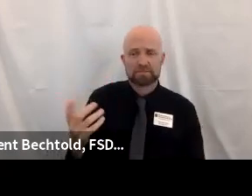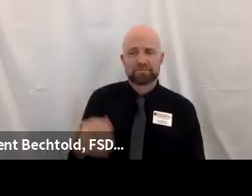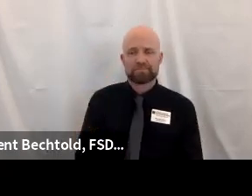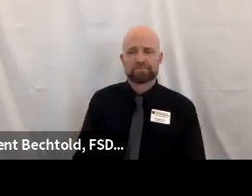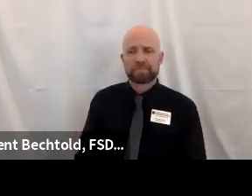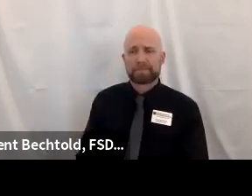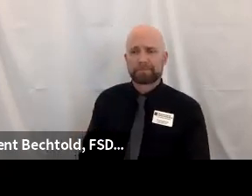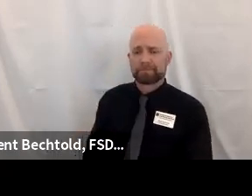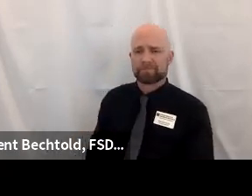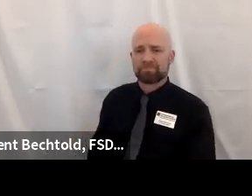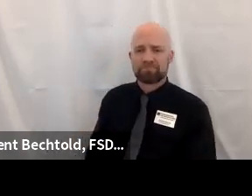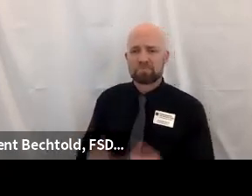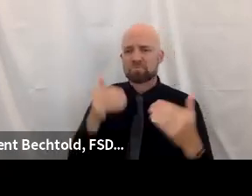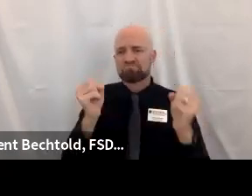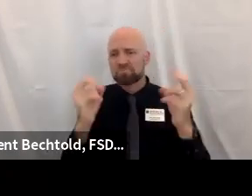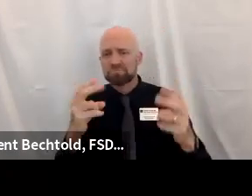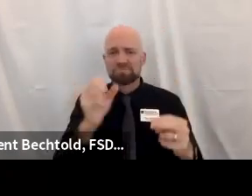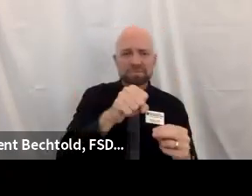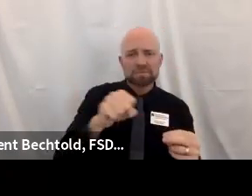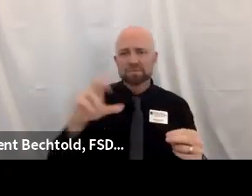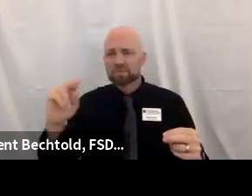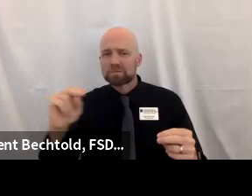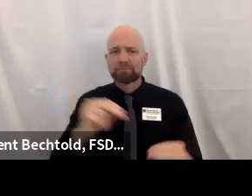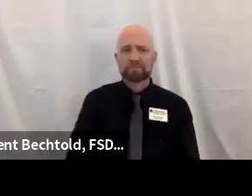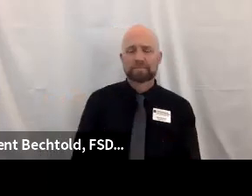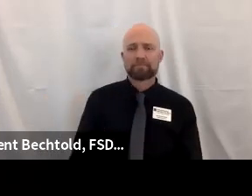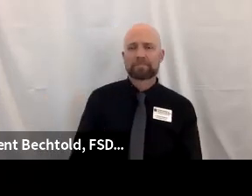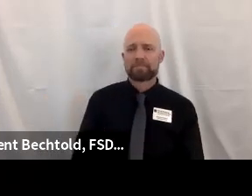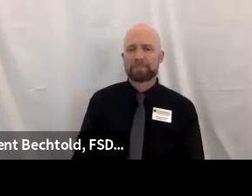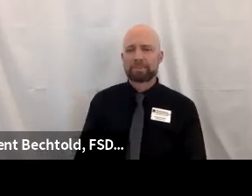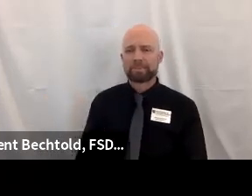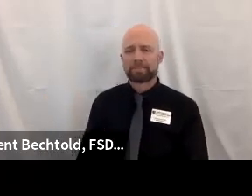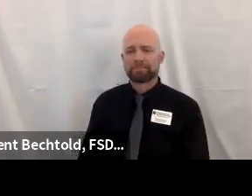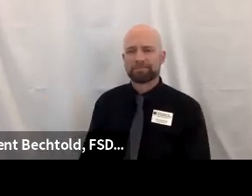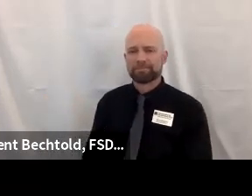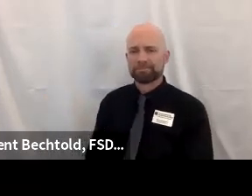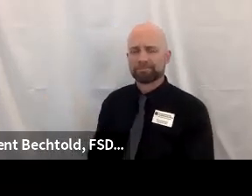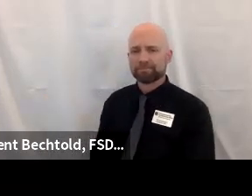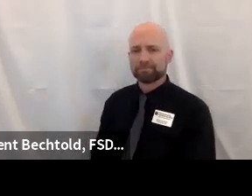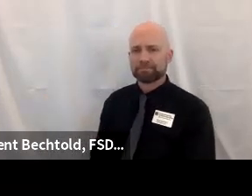Did you see any of those seven Cs? You can post your comments, yes or no.